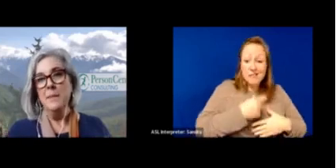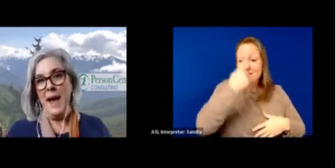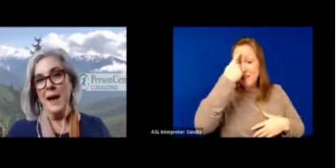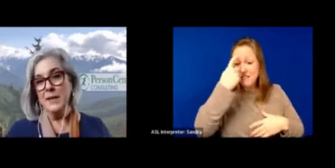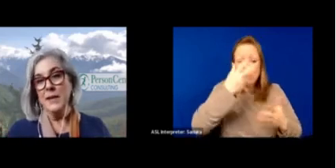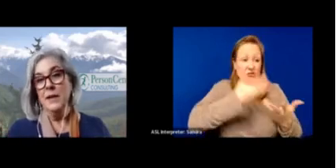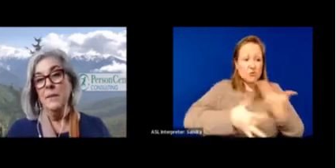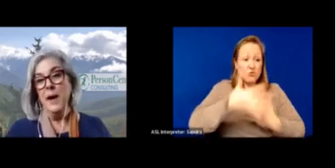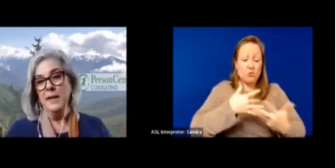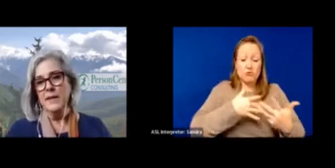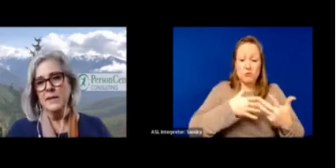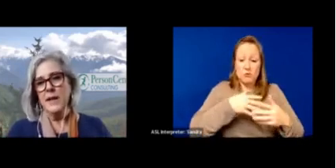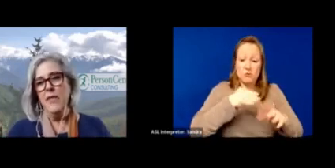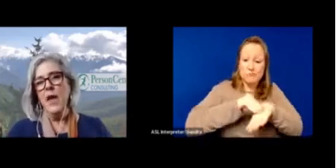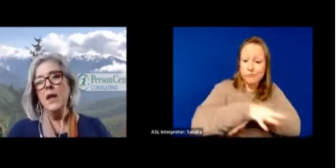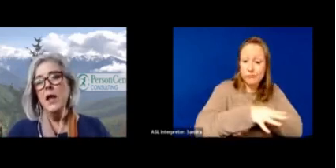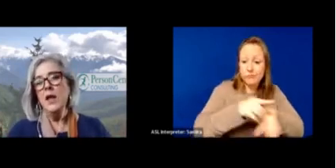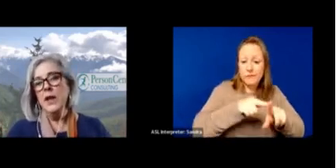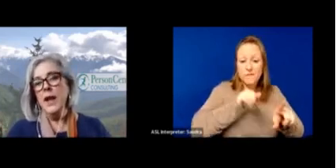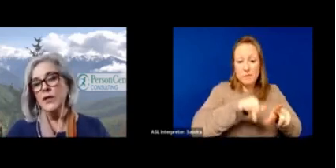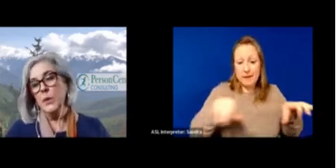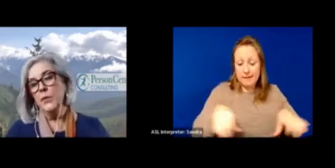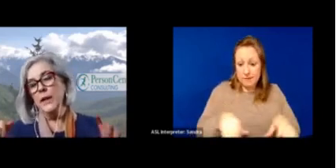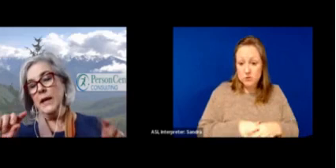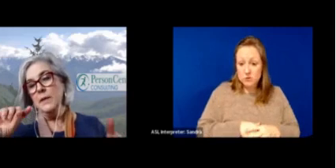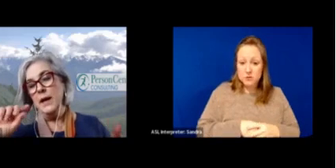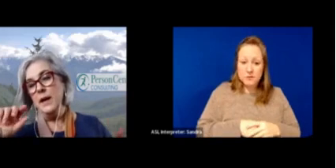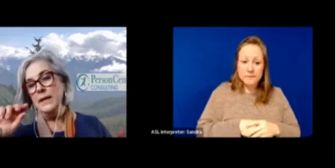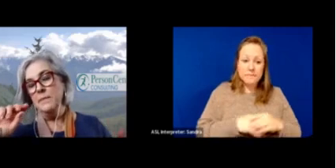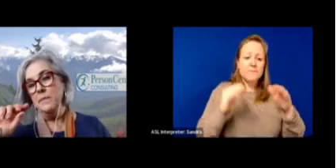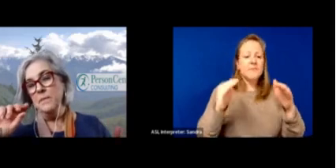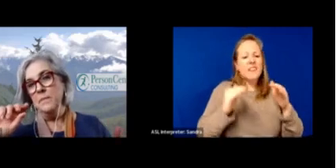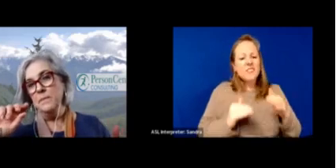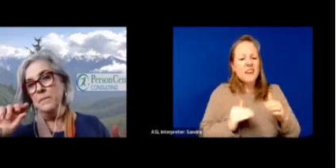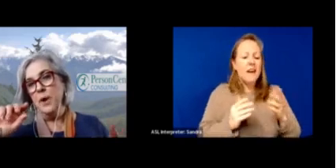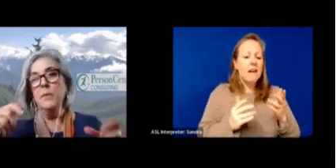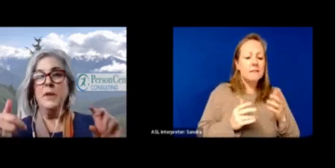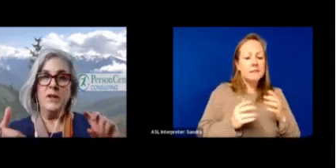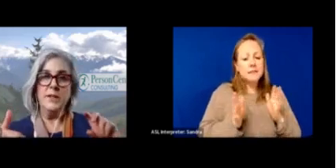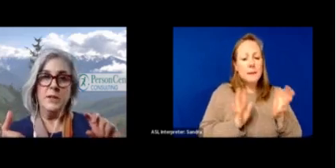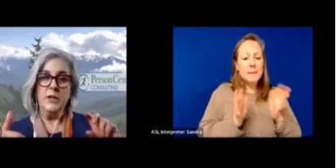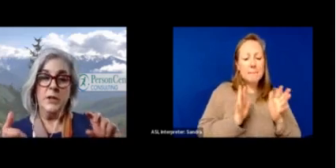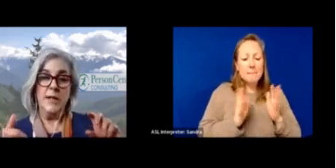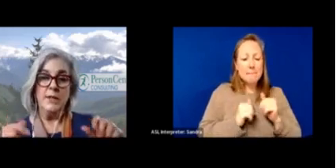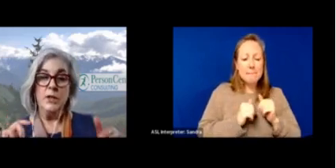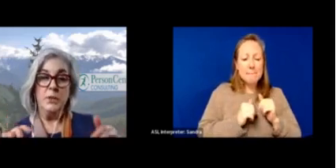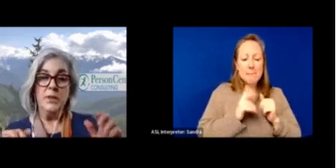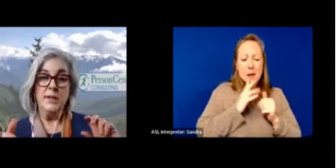impact by this and then the next two and really, I probably want to switch those last two bullets